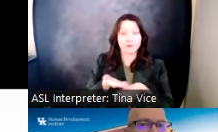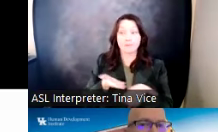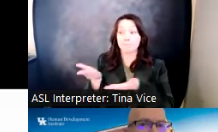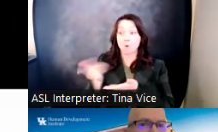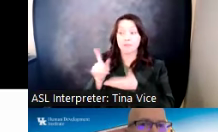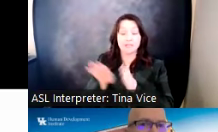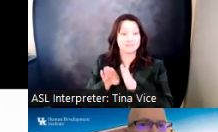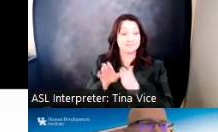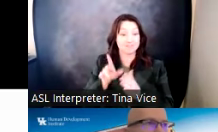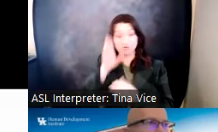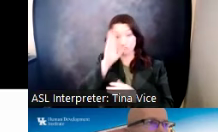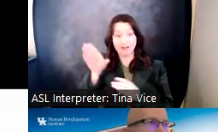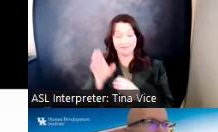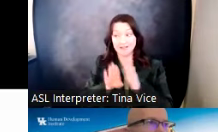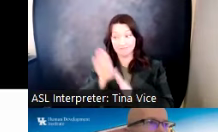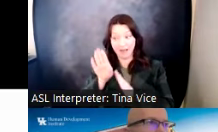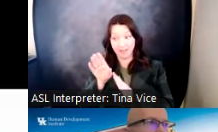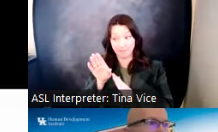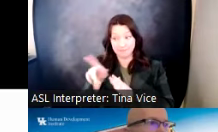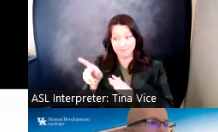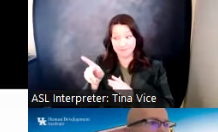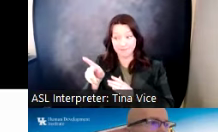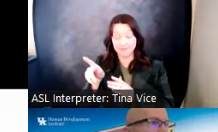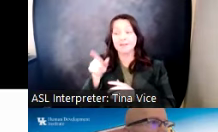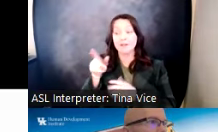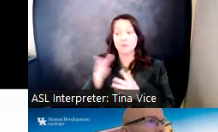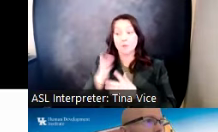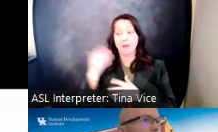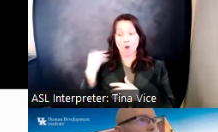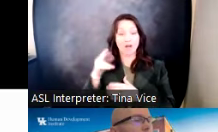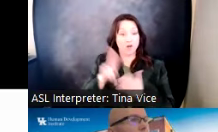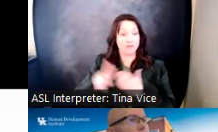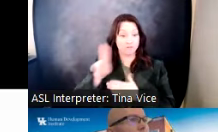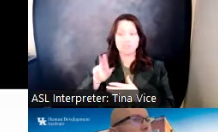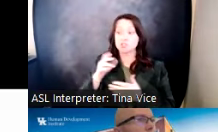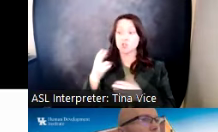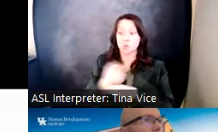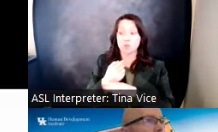university. Um so we used the ecological model when developing these programs. We